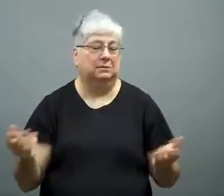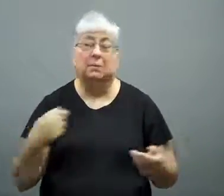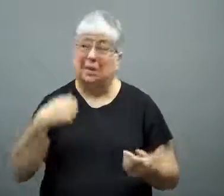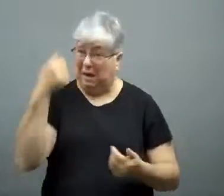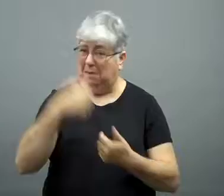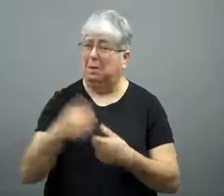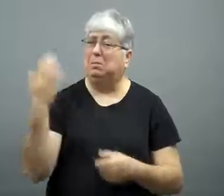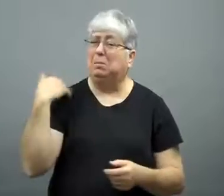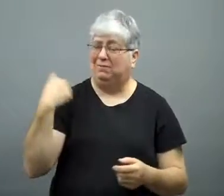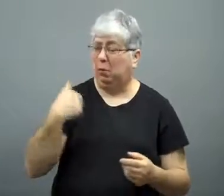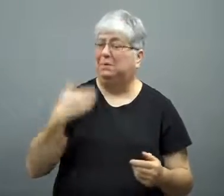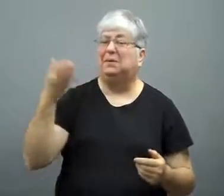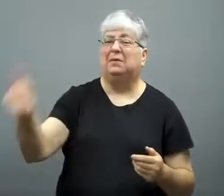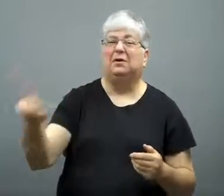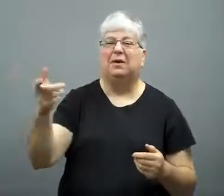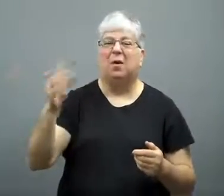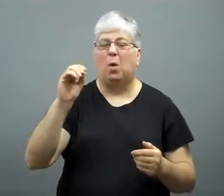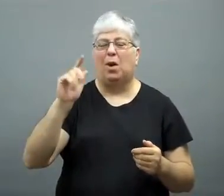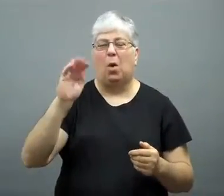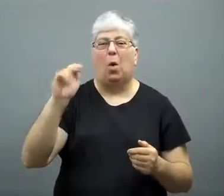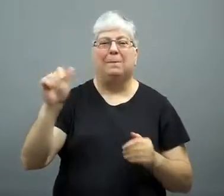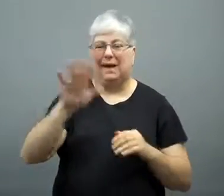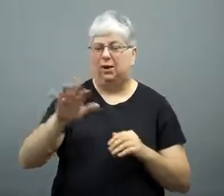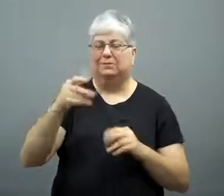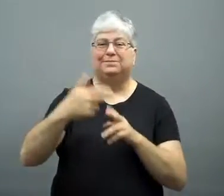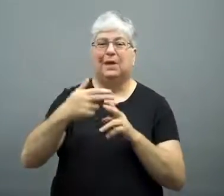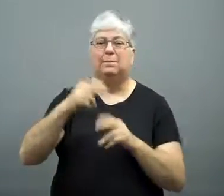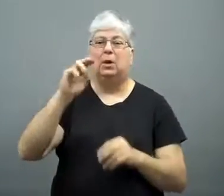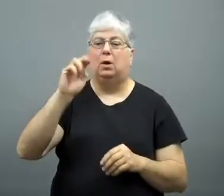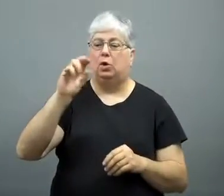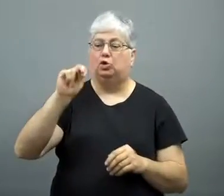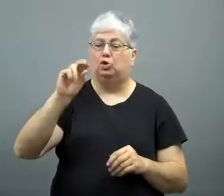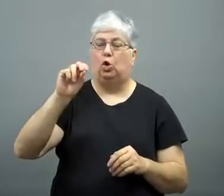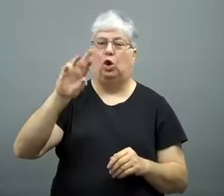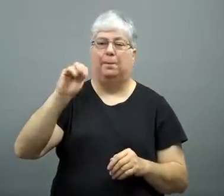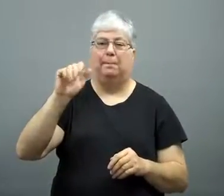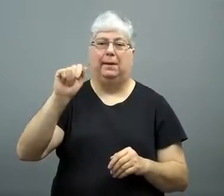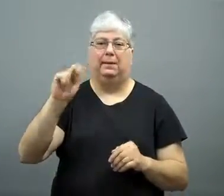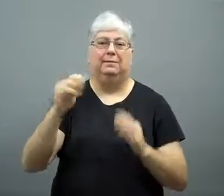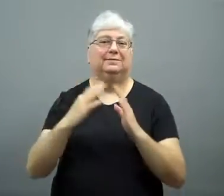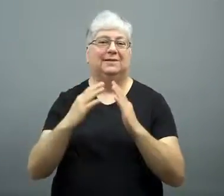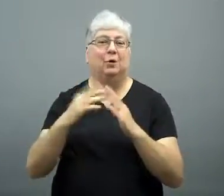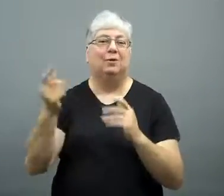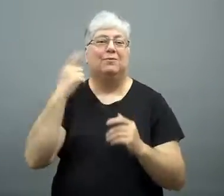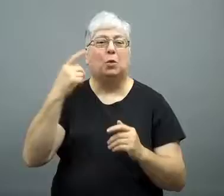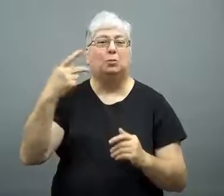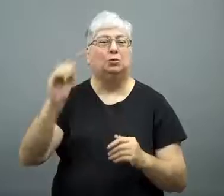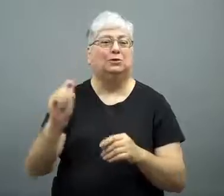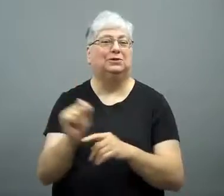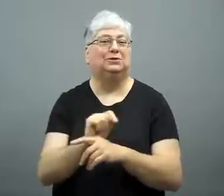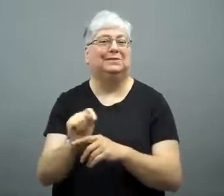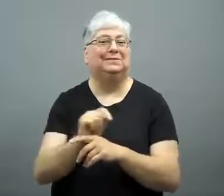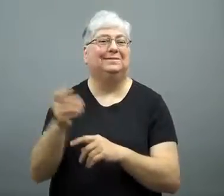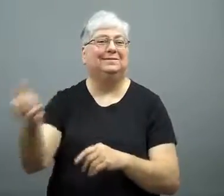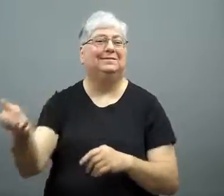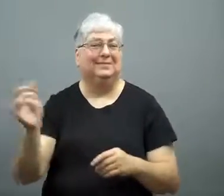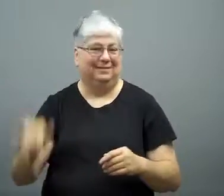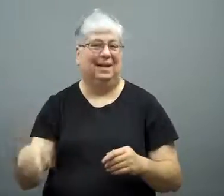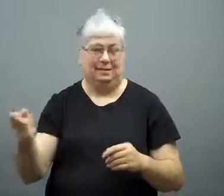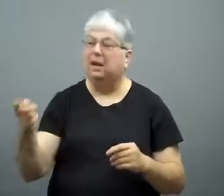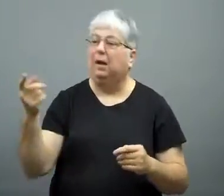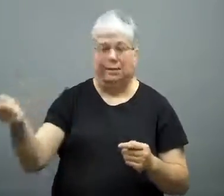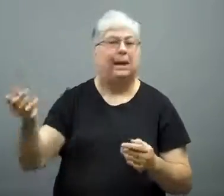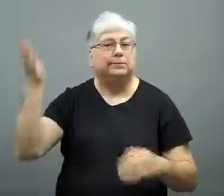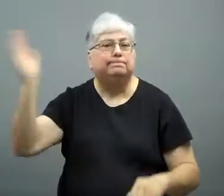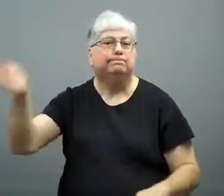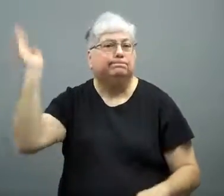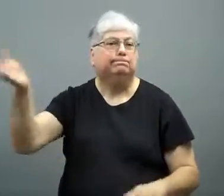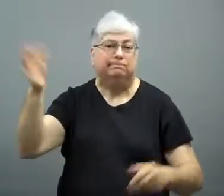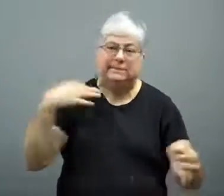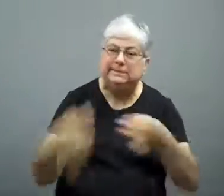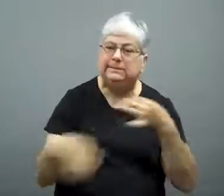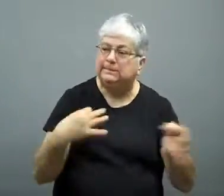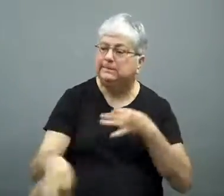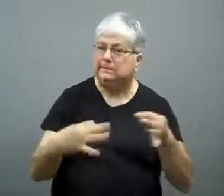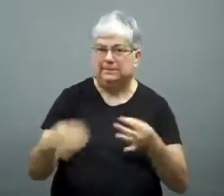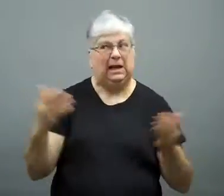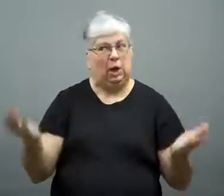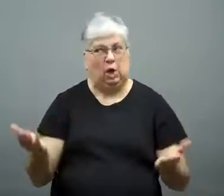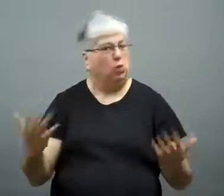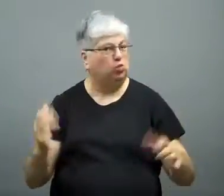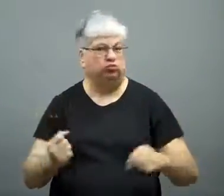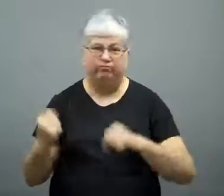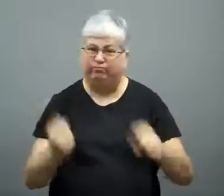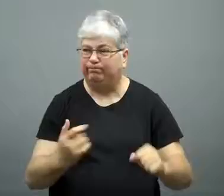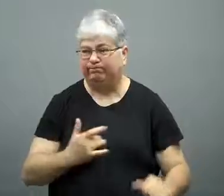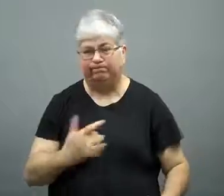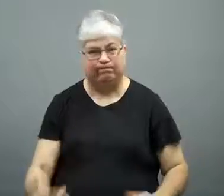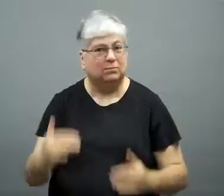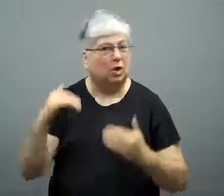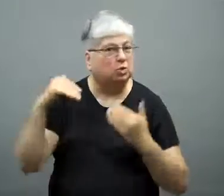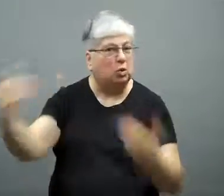Some time ago, I was in Norman, Oklahoma for training for the postal service.